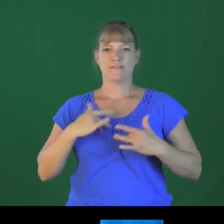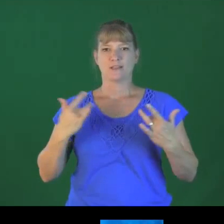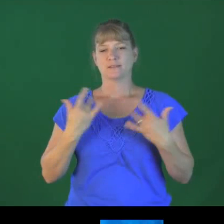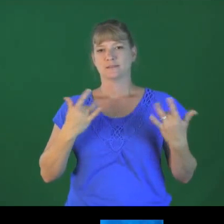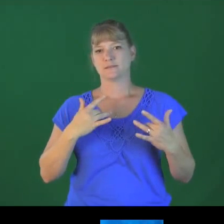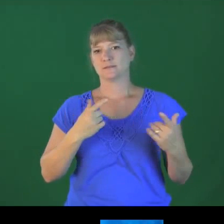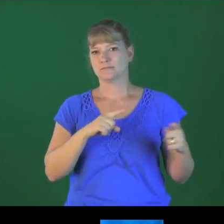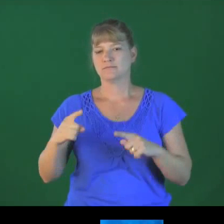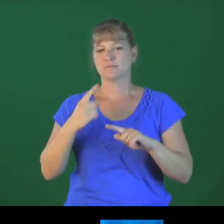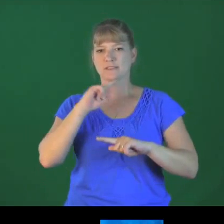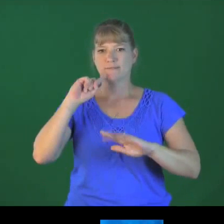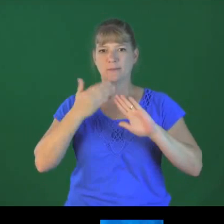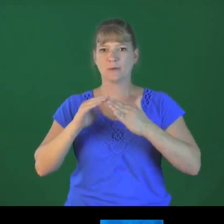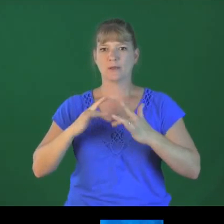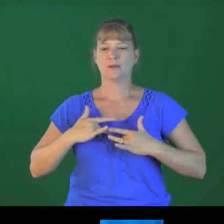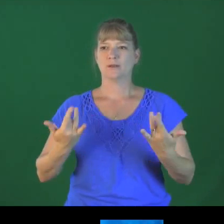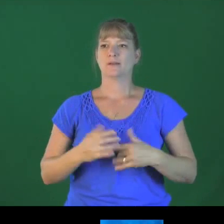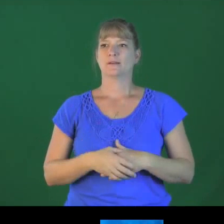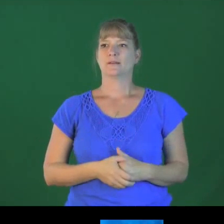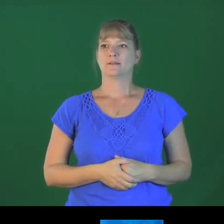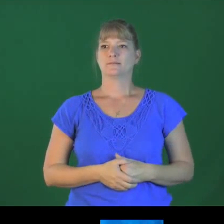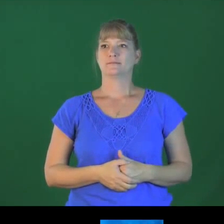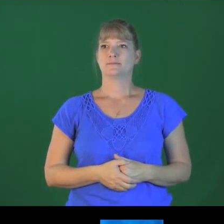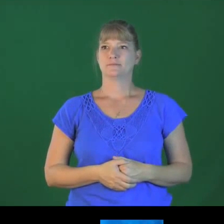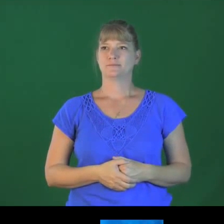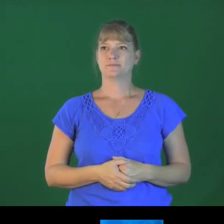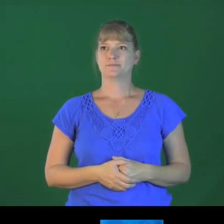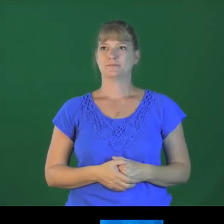in the Deaf community.